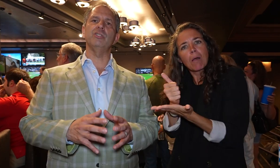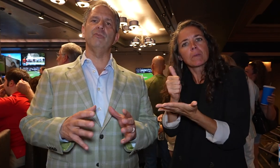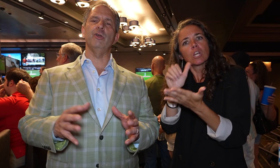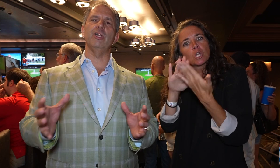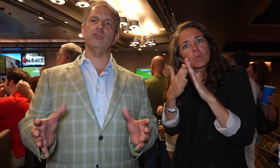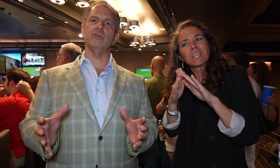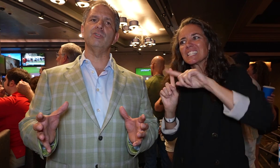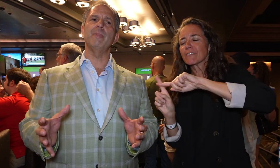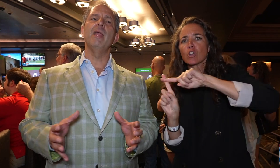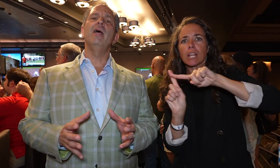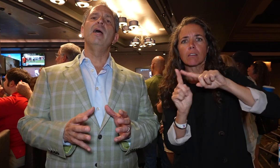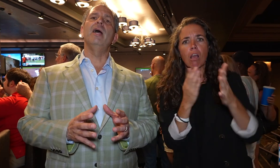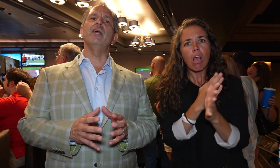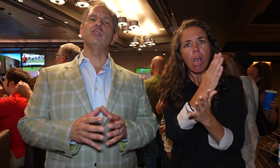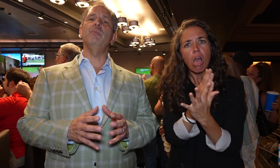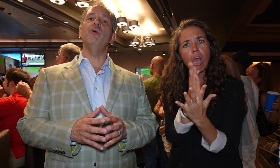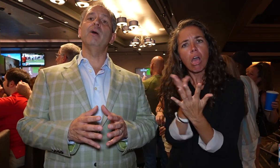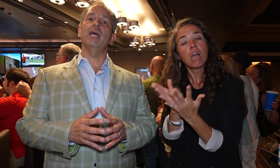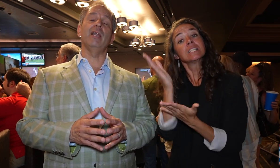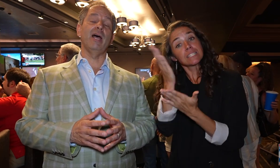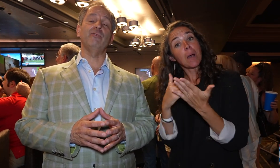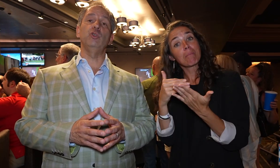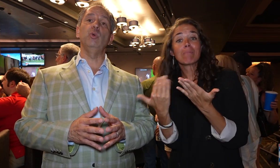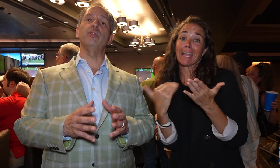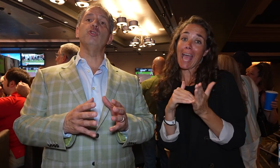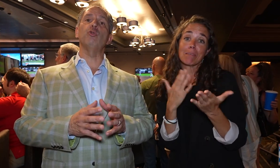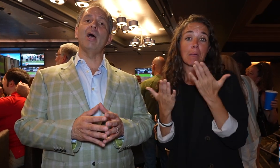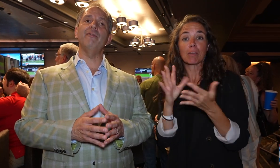to help all different communities. Some of which, again,